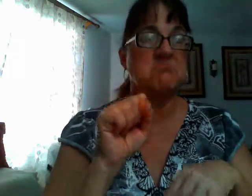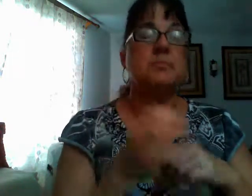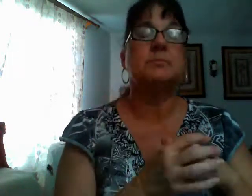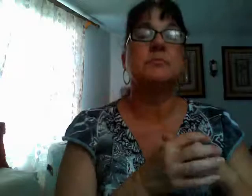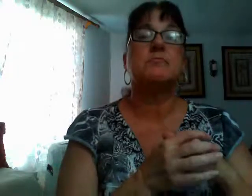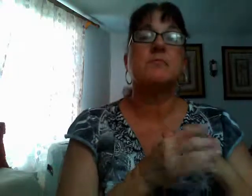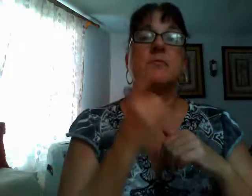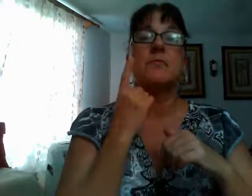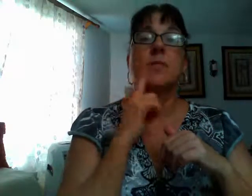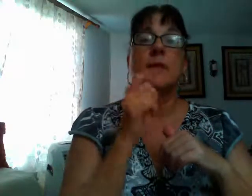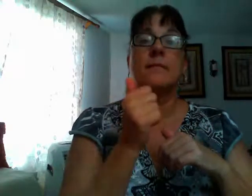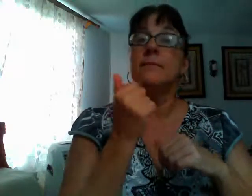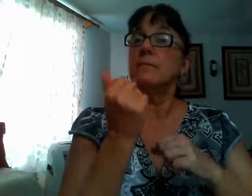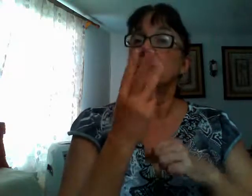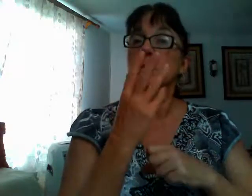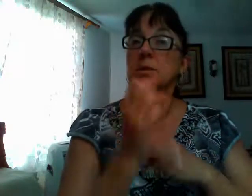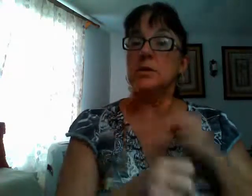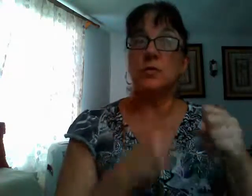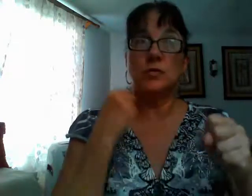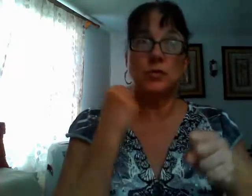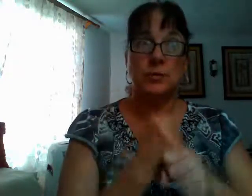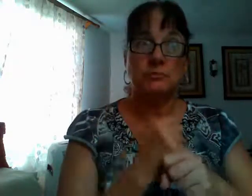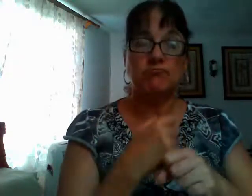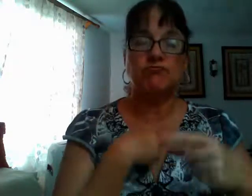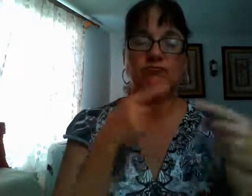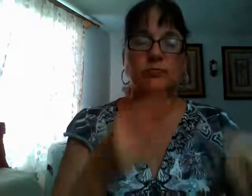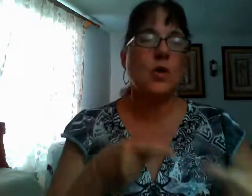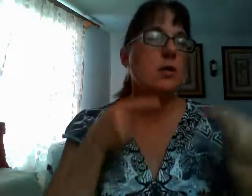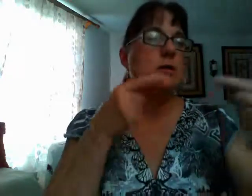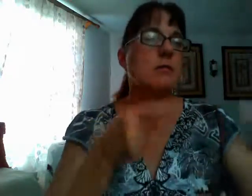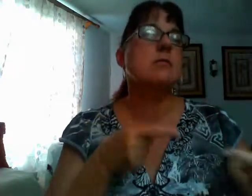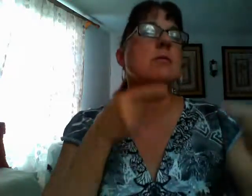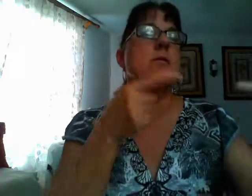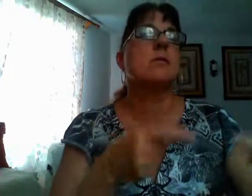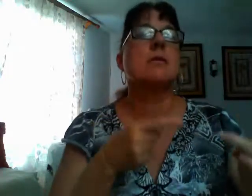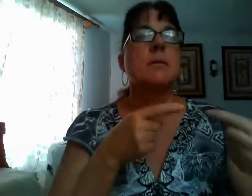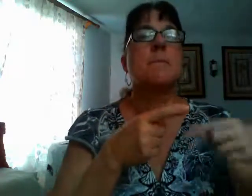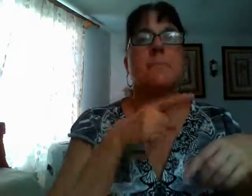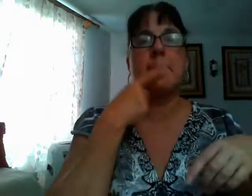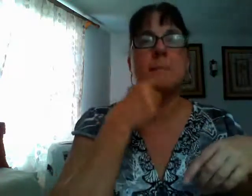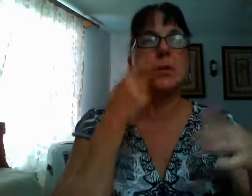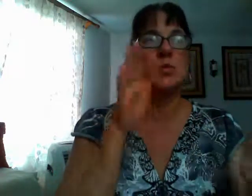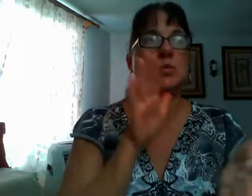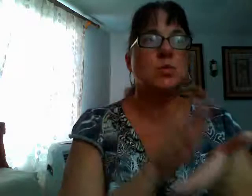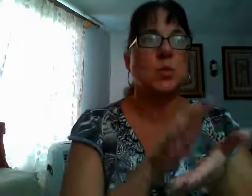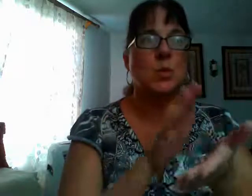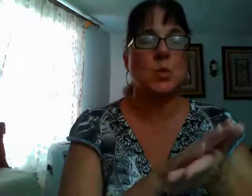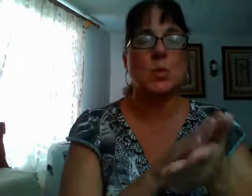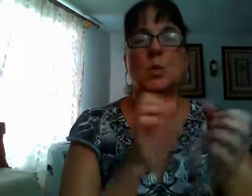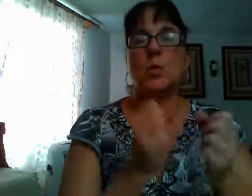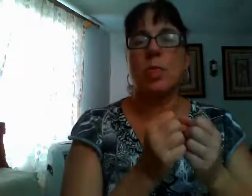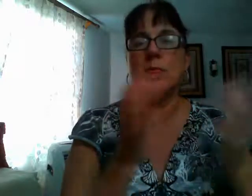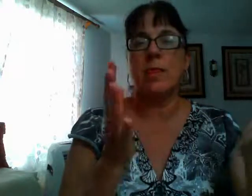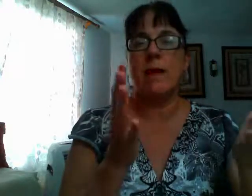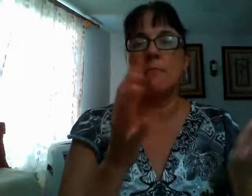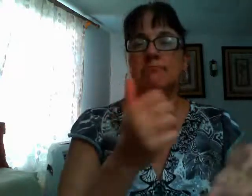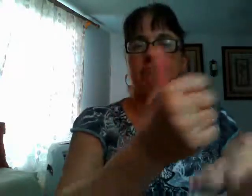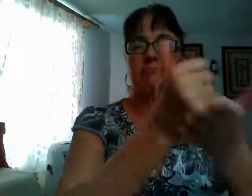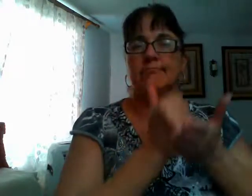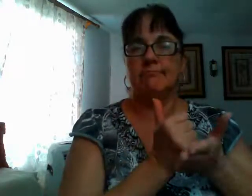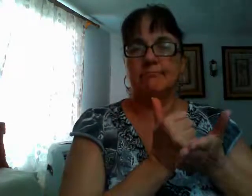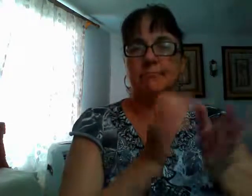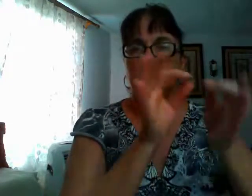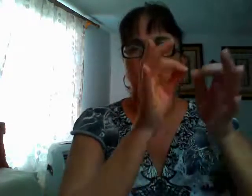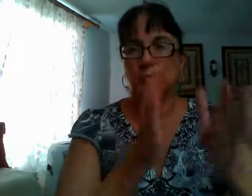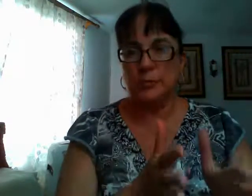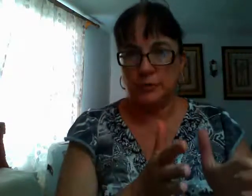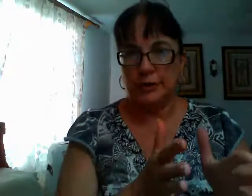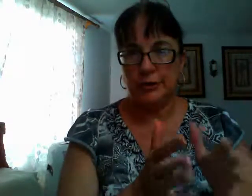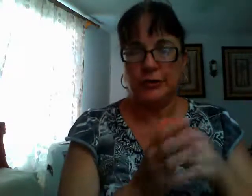For a few years, I struggled on in public school without the aid of an interpreter,